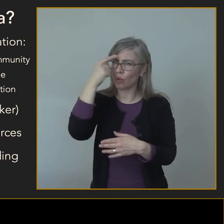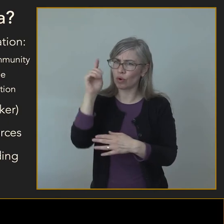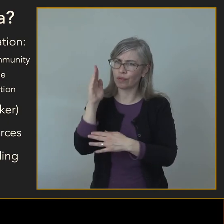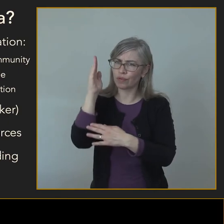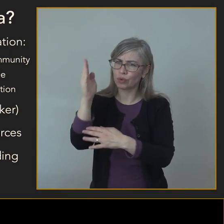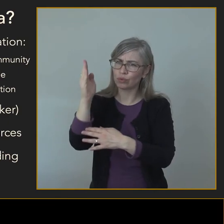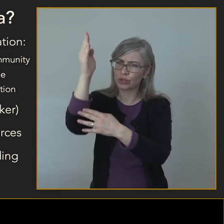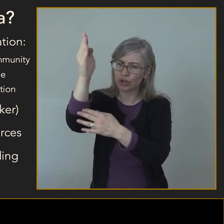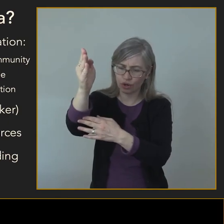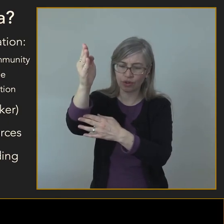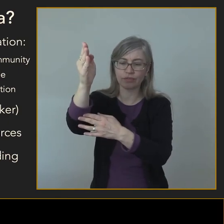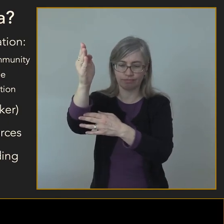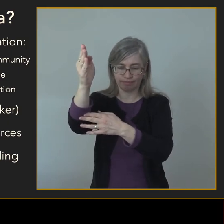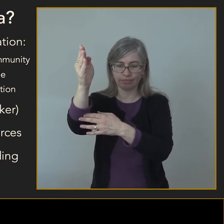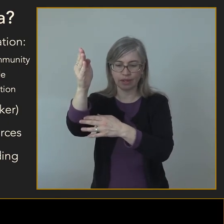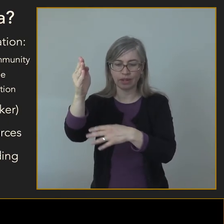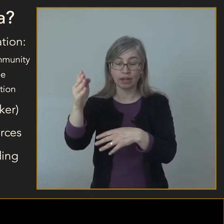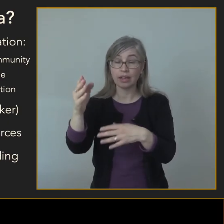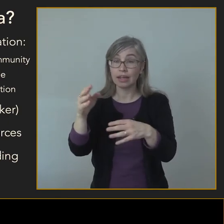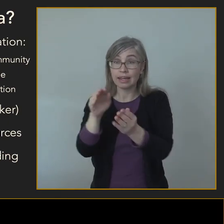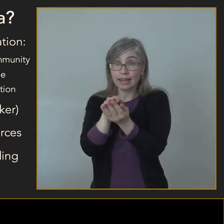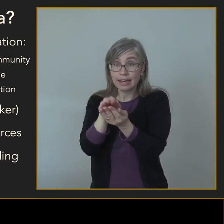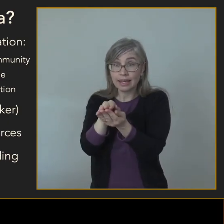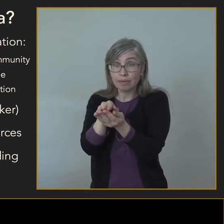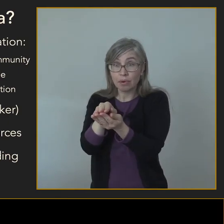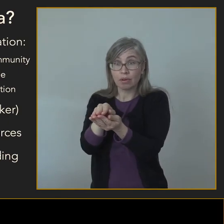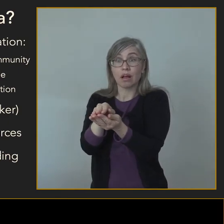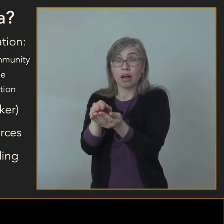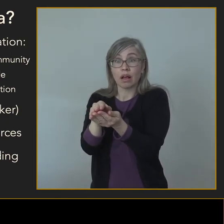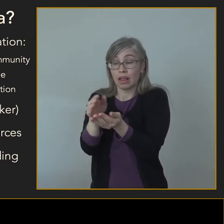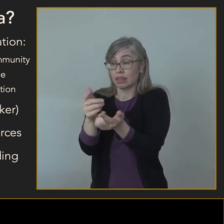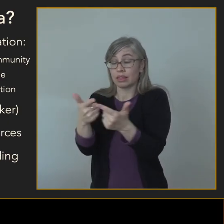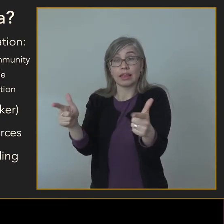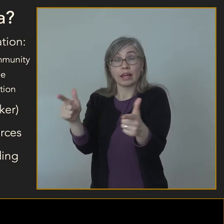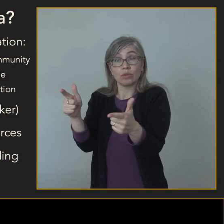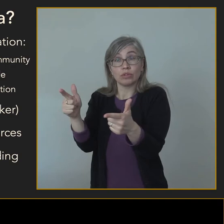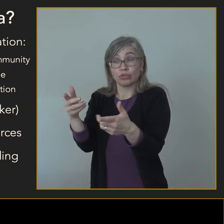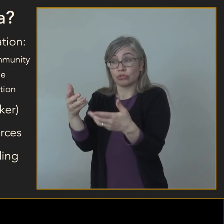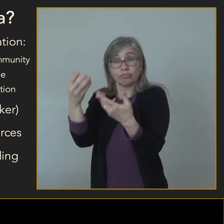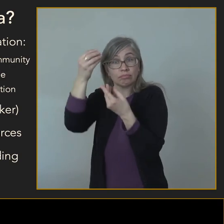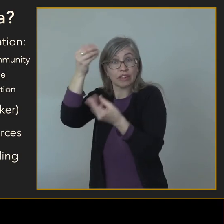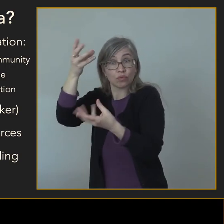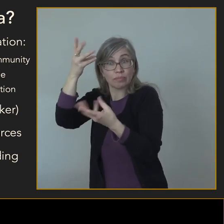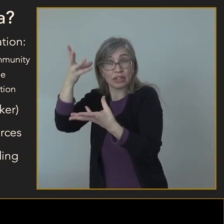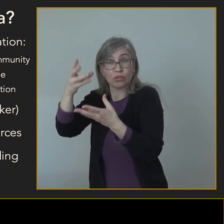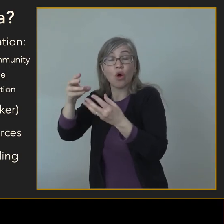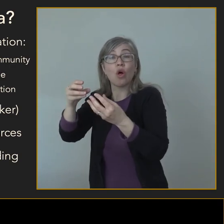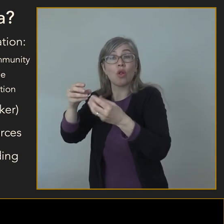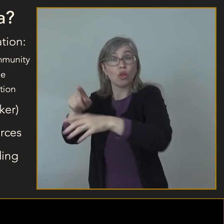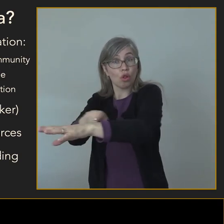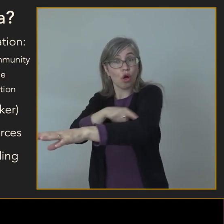for example, keeping language data for a long time. And where is that best done?